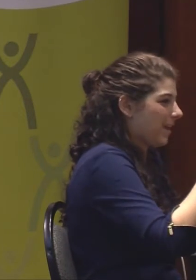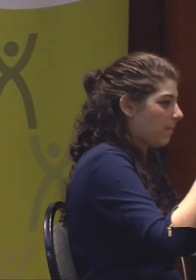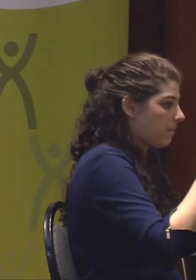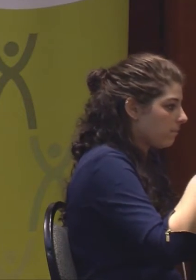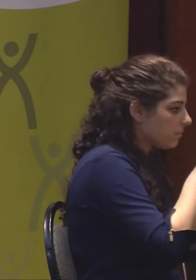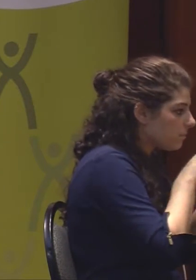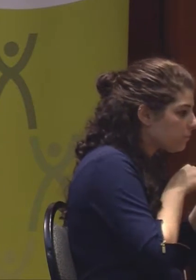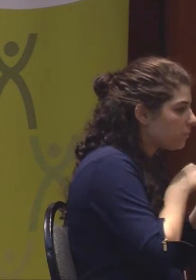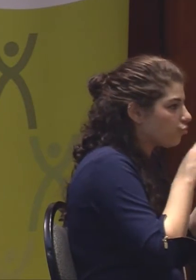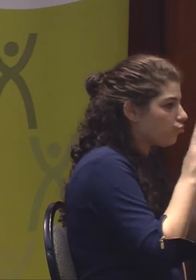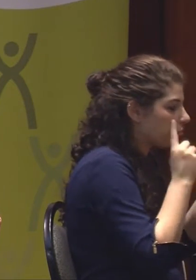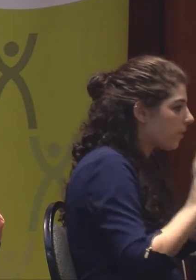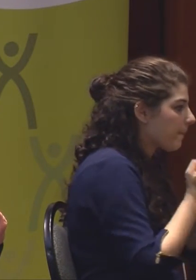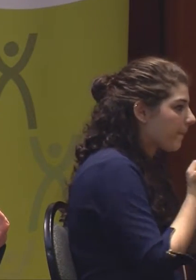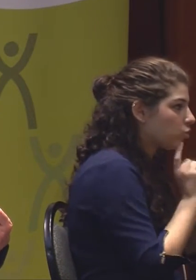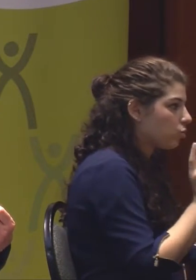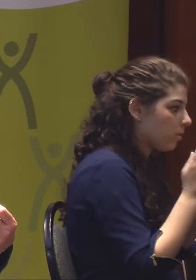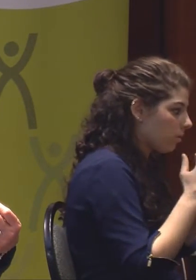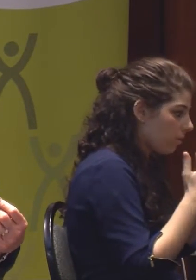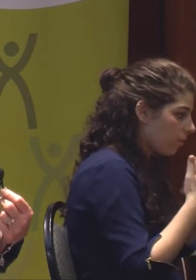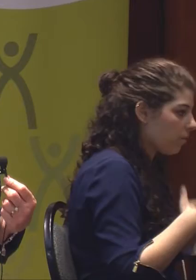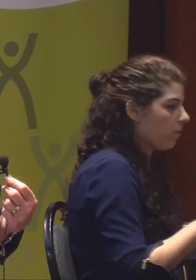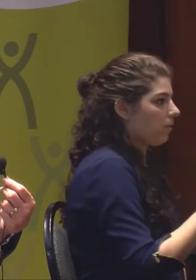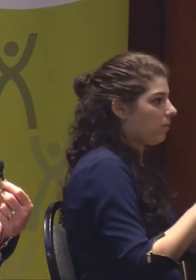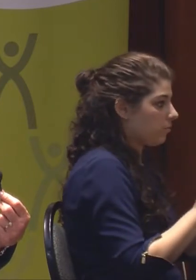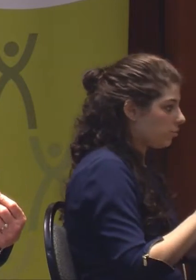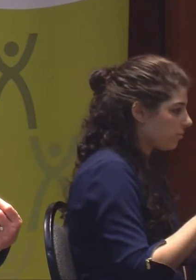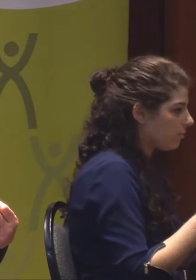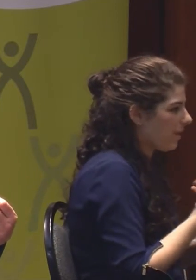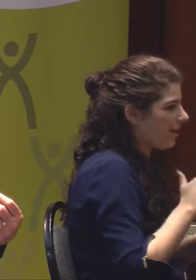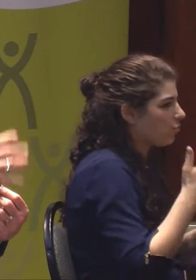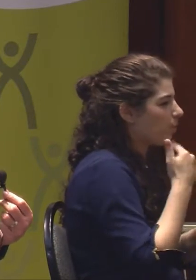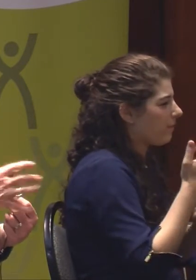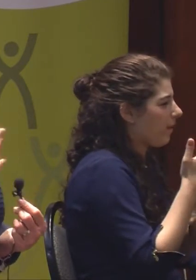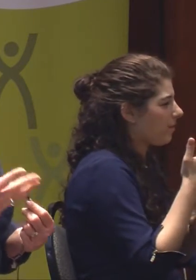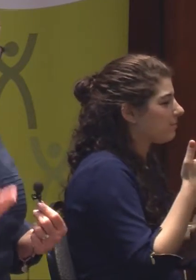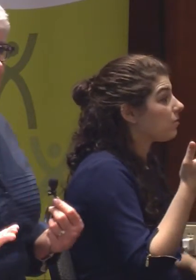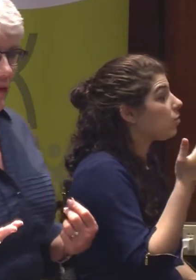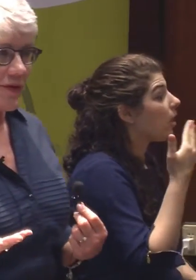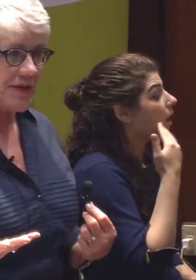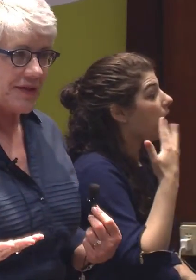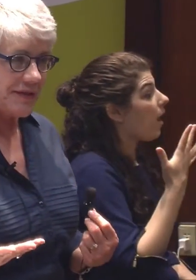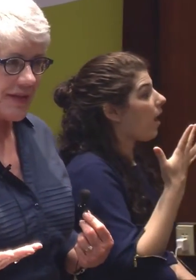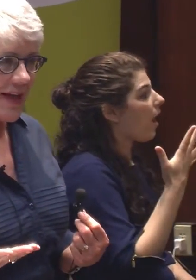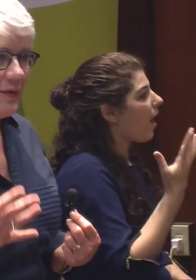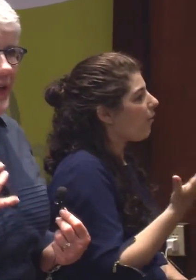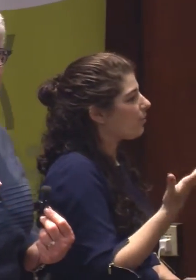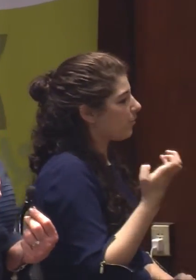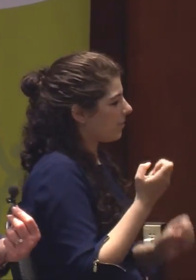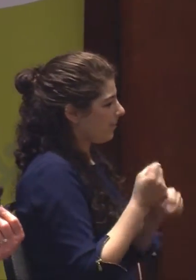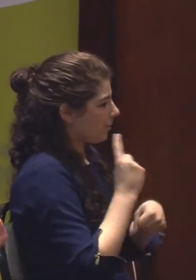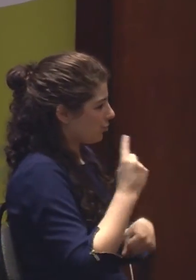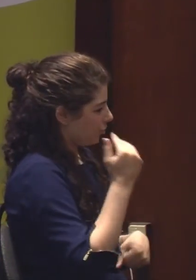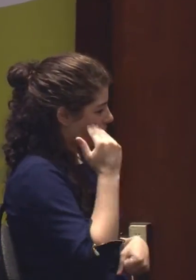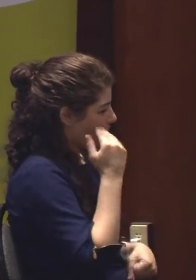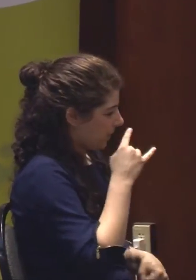those. I don't like to I like I like to get to know a kid as a kid first. Okay. You want to get to know the baby as a